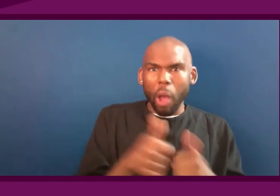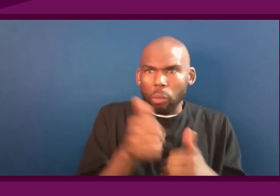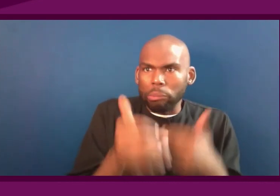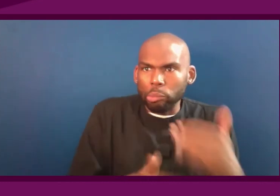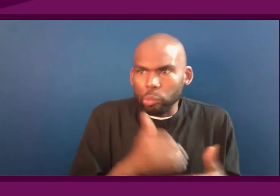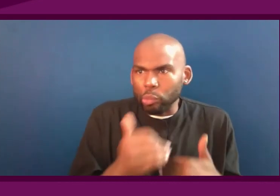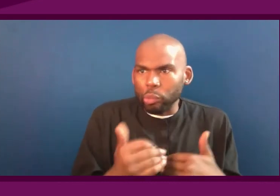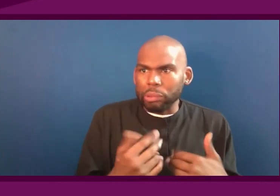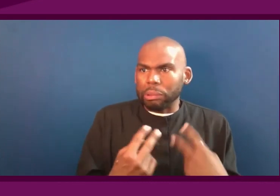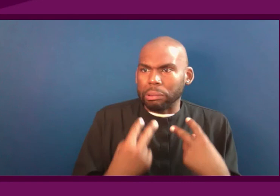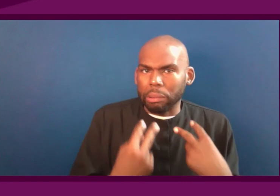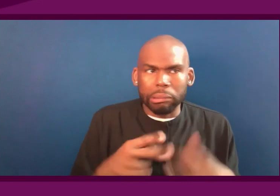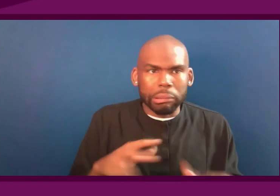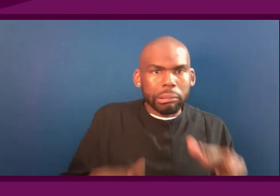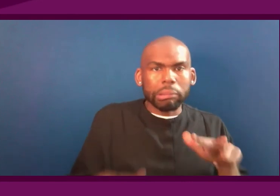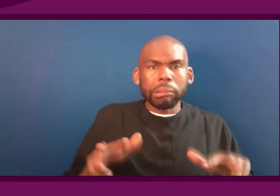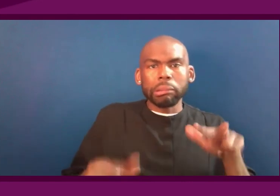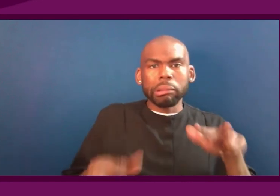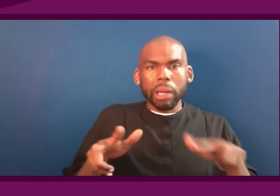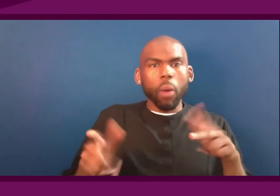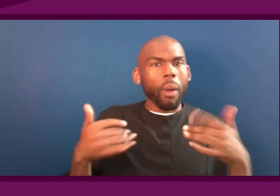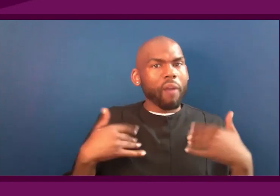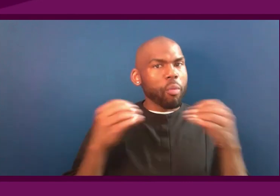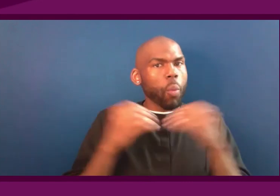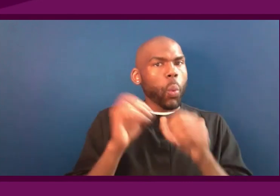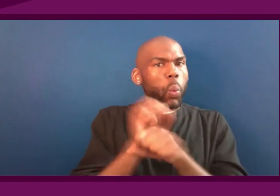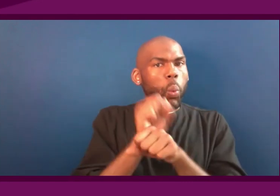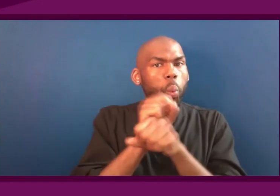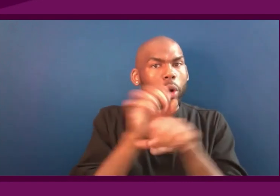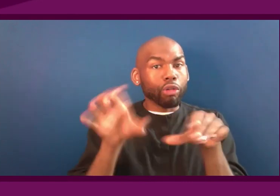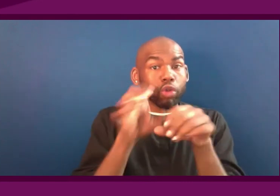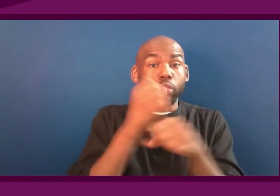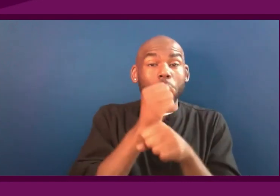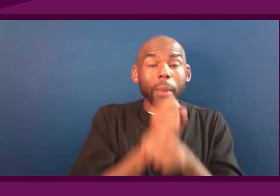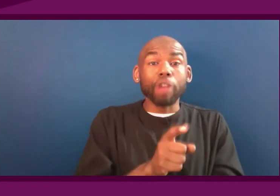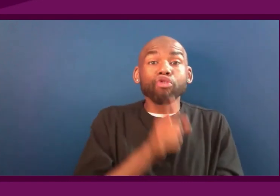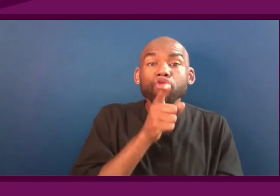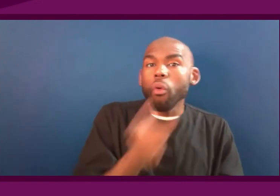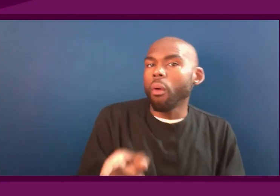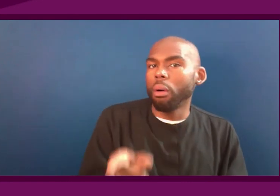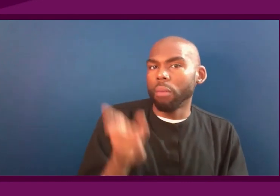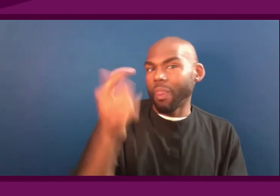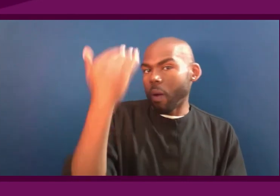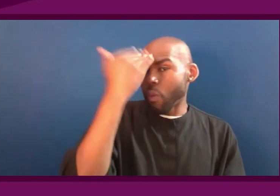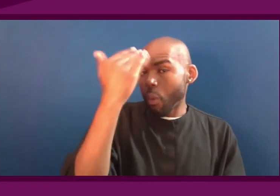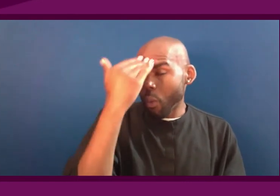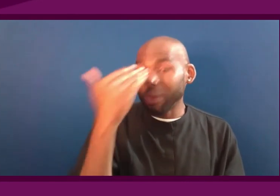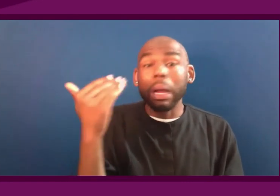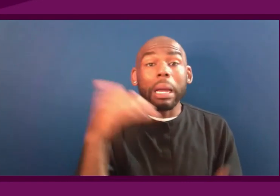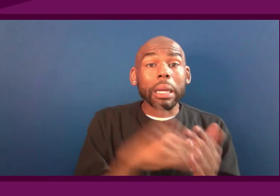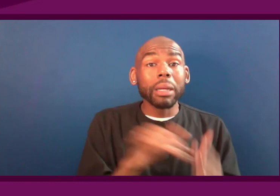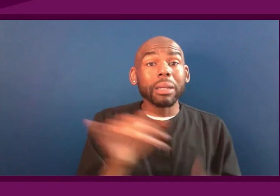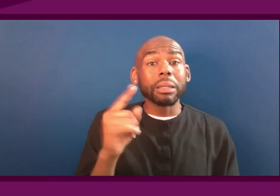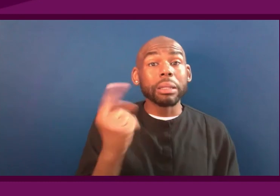have to think about that. Yeah. There's a lot of moving parts, but these corporations, these